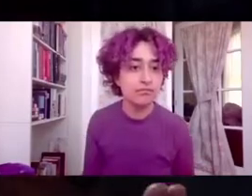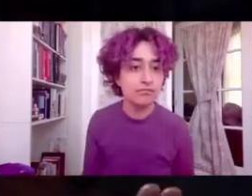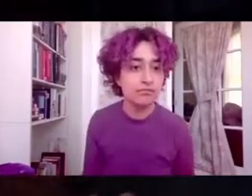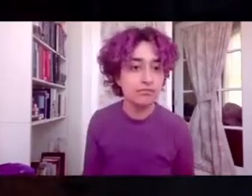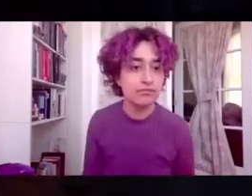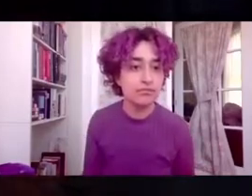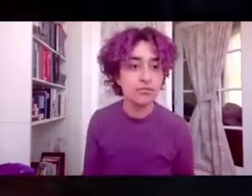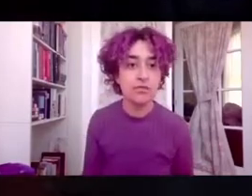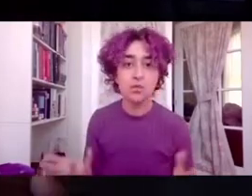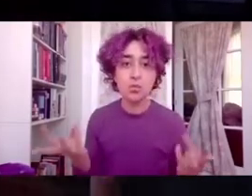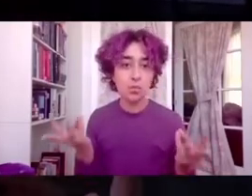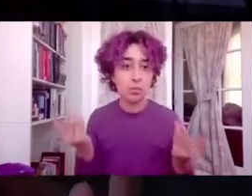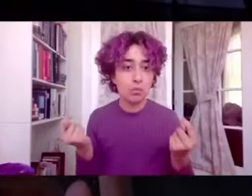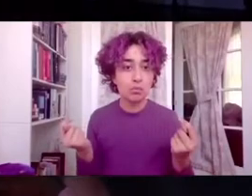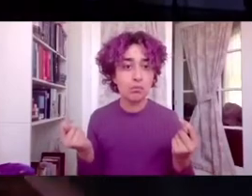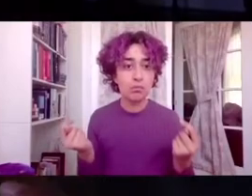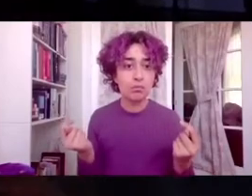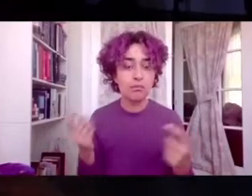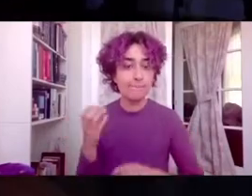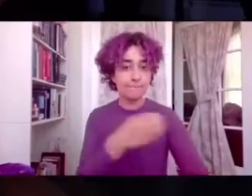What it is, power they say.